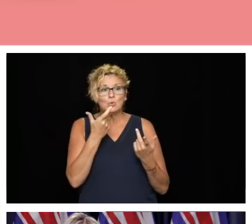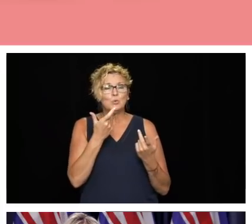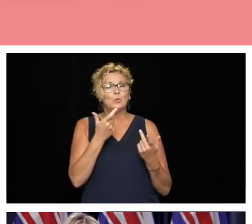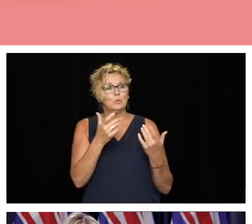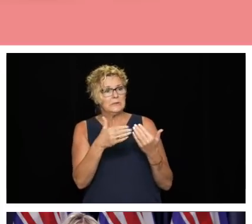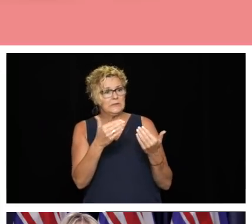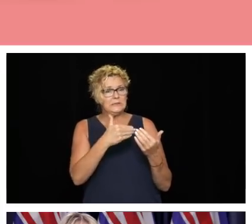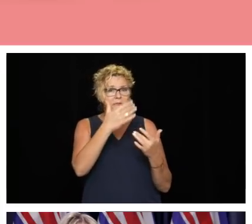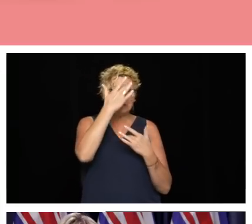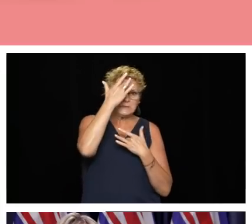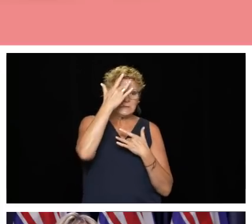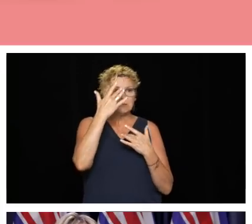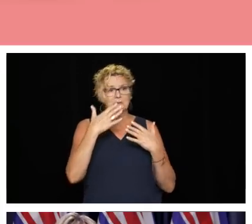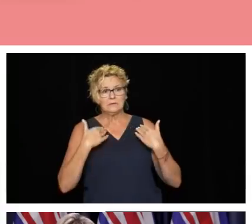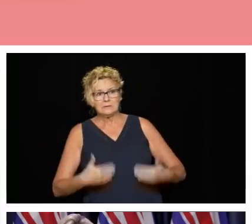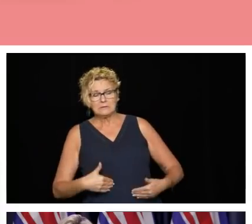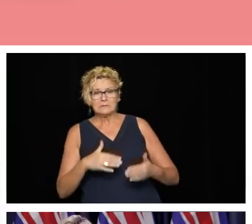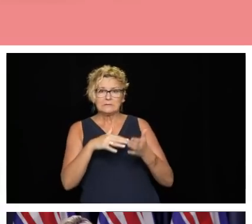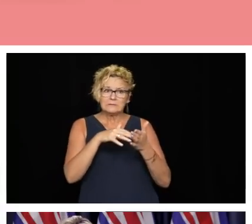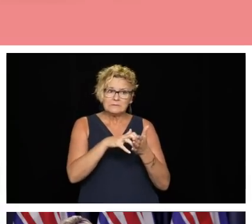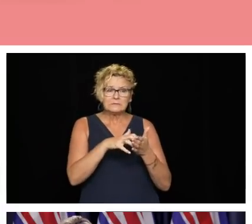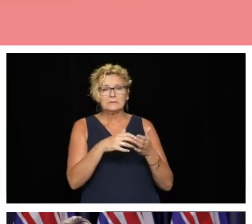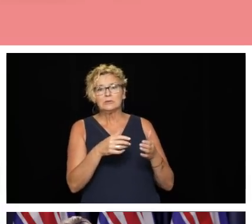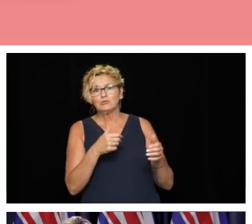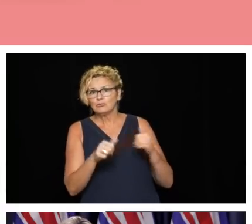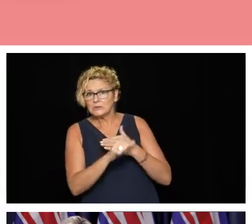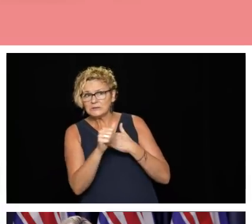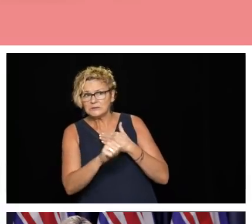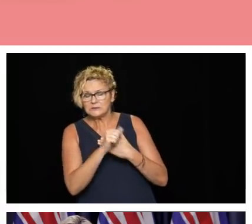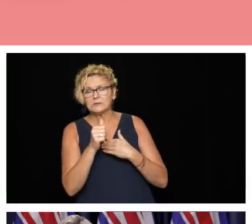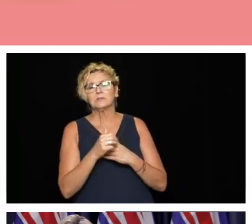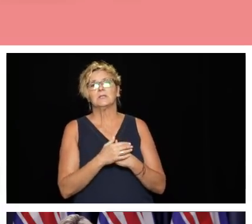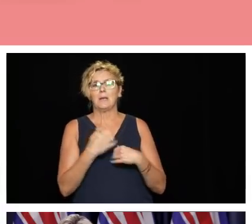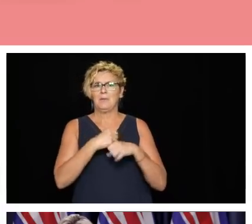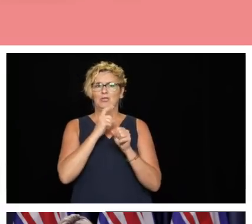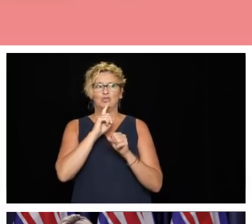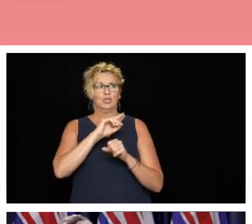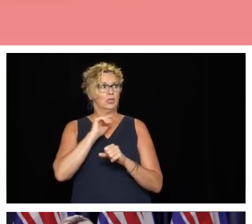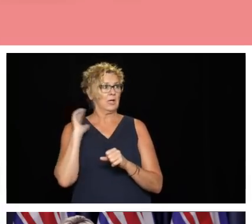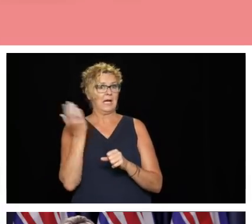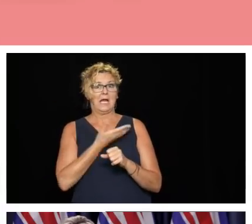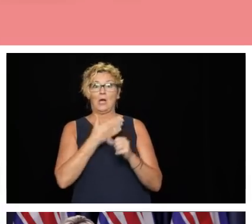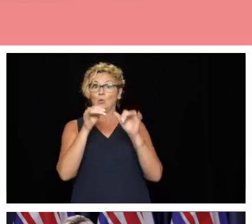our protection of vulnerable seniors and elders in our communities, and people at risk, and ensuring that our healthcare system